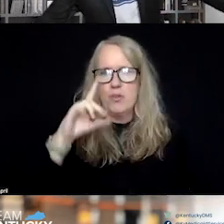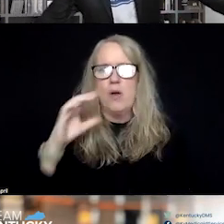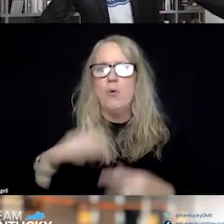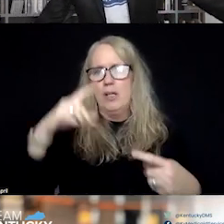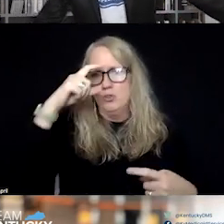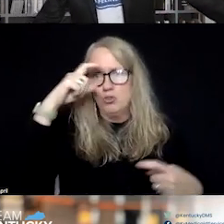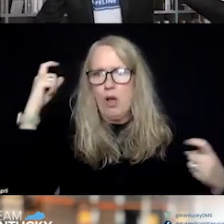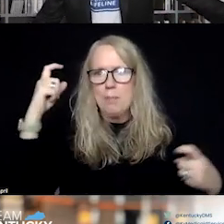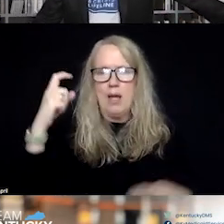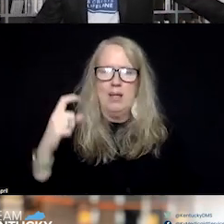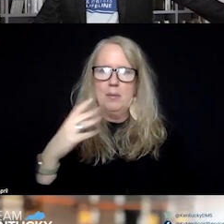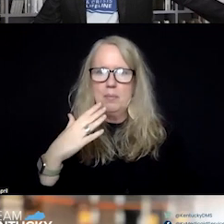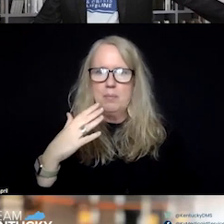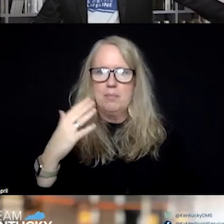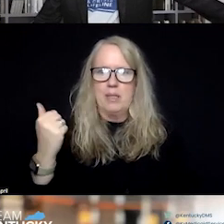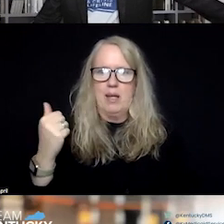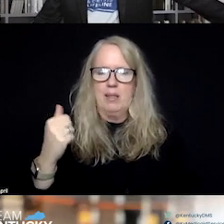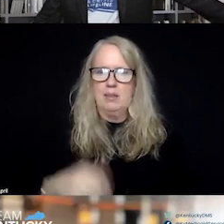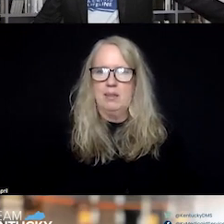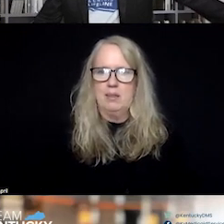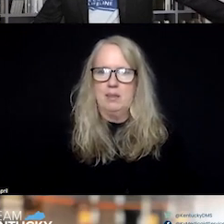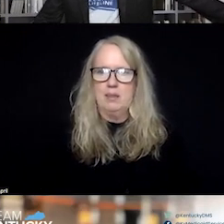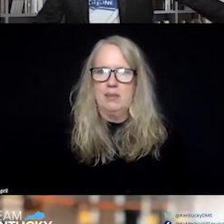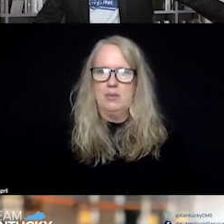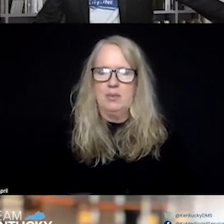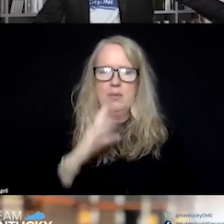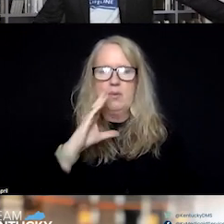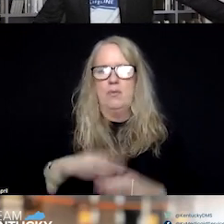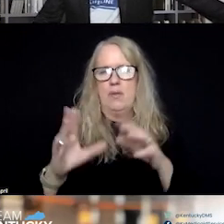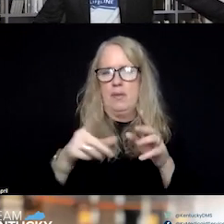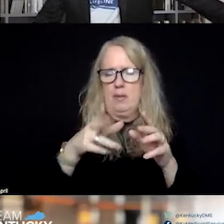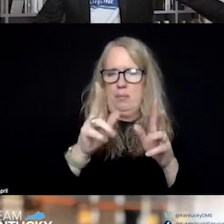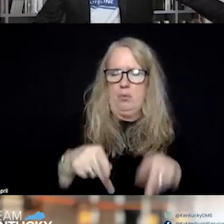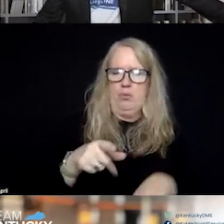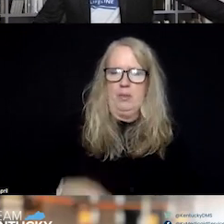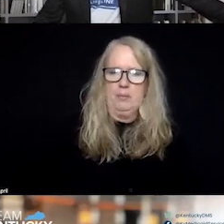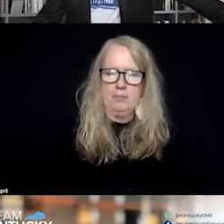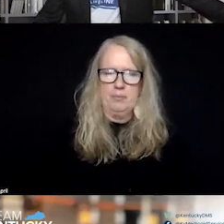THROWING IN THE RING TO THE PERSON ON THE BOAT. THE LOSS. I SEE